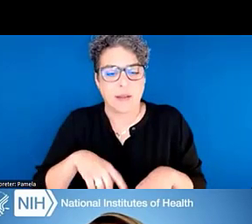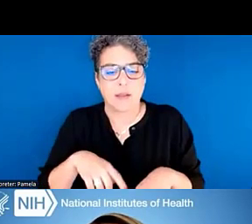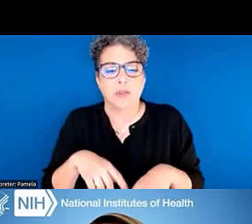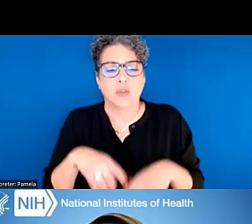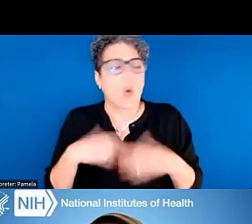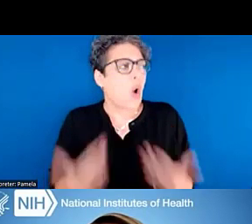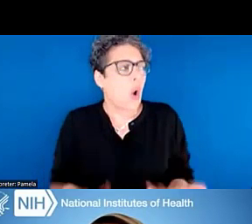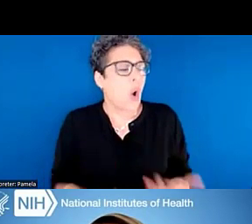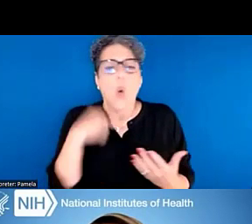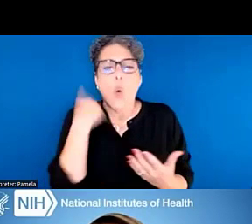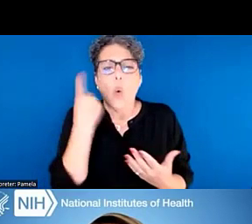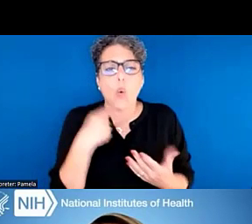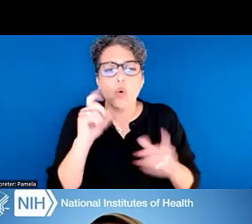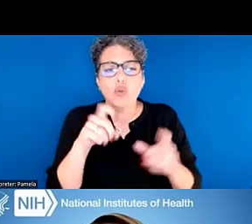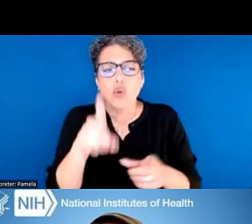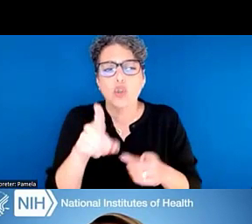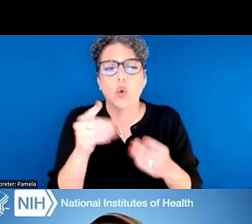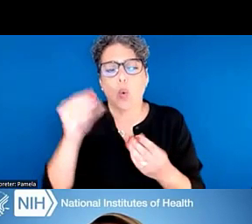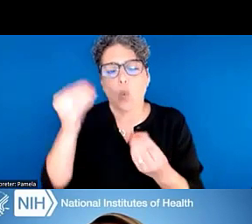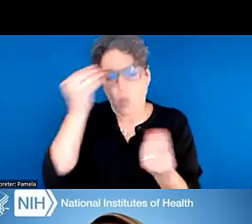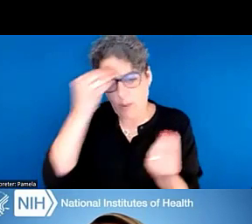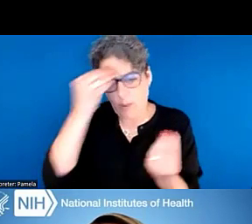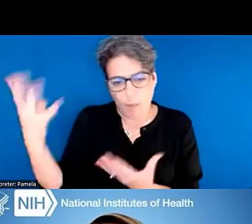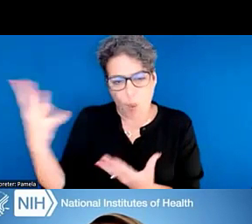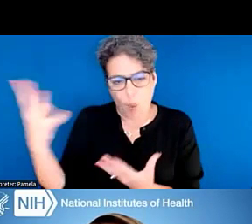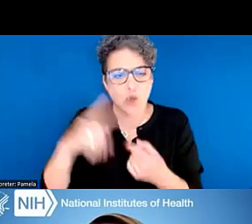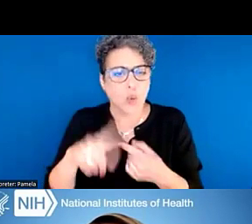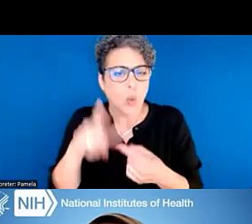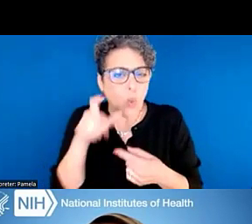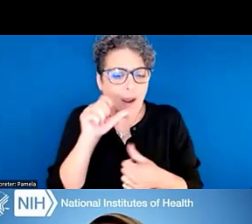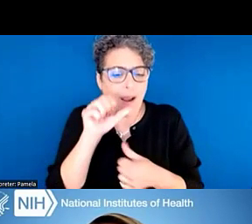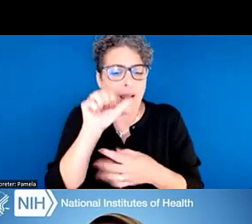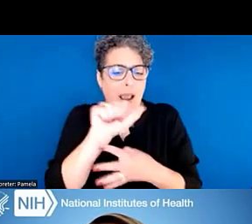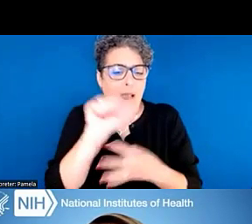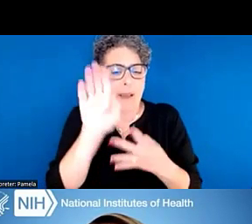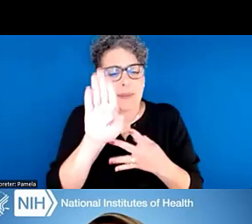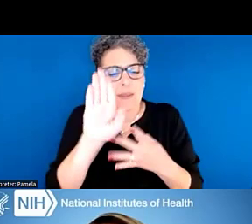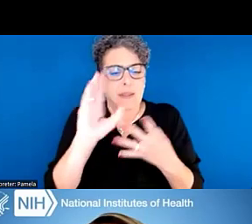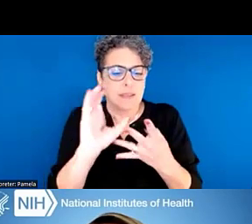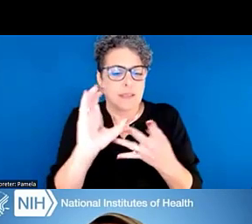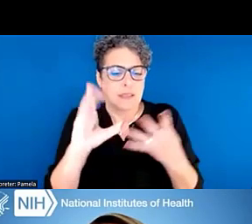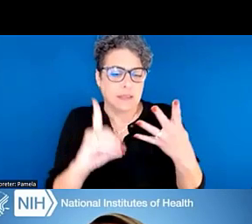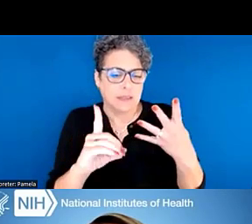Again, it's A, B, C, OHRP and PI.